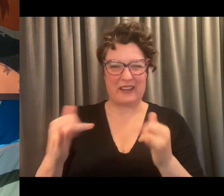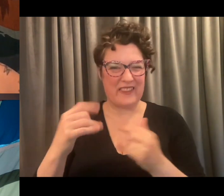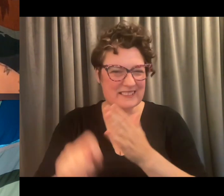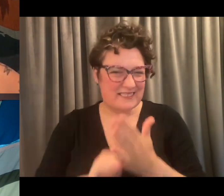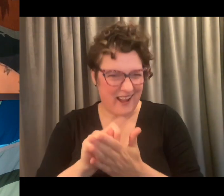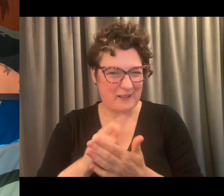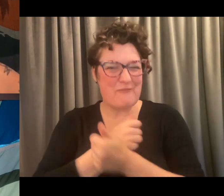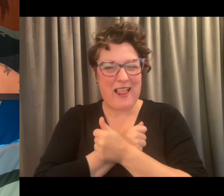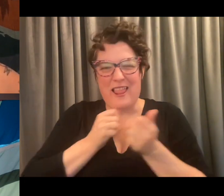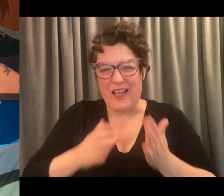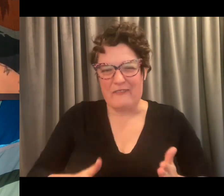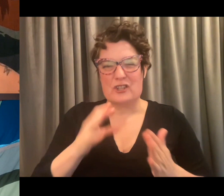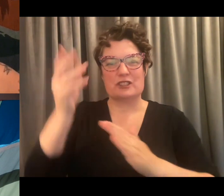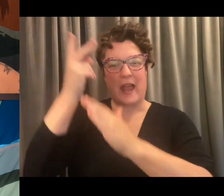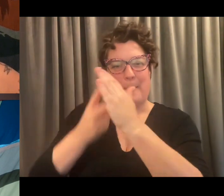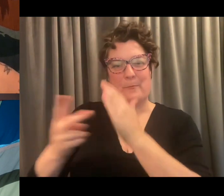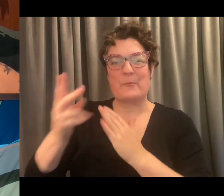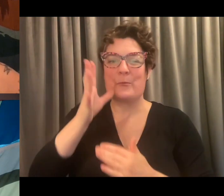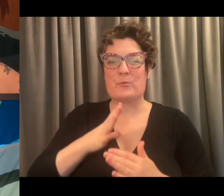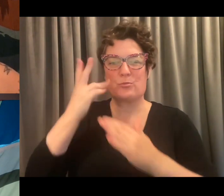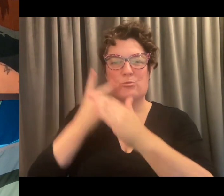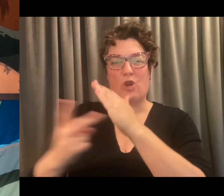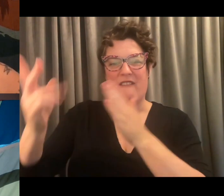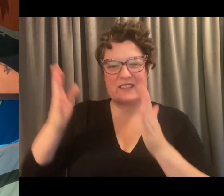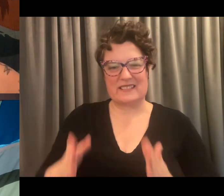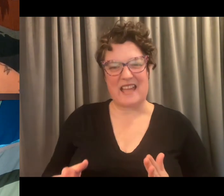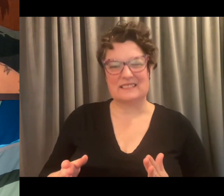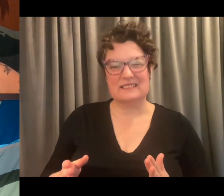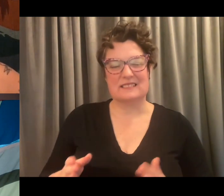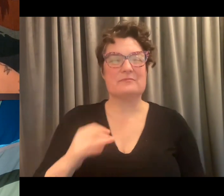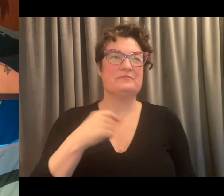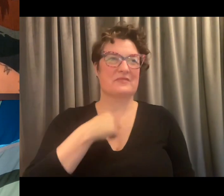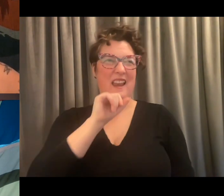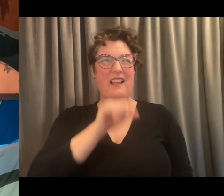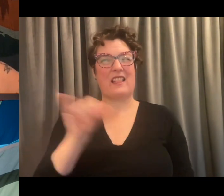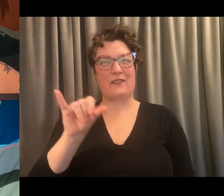And so, I love this combination too, of like, on one hand, like dealing with